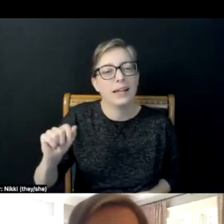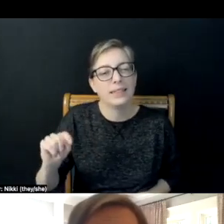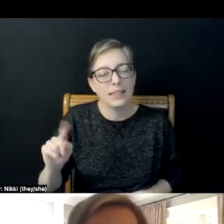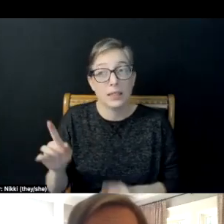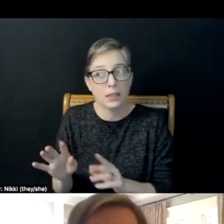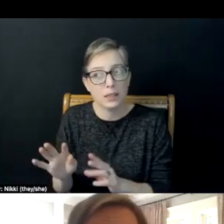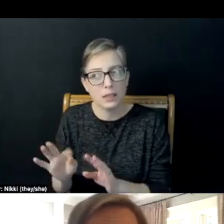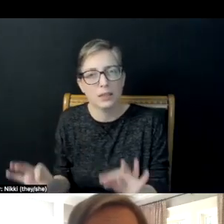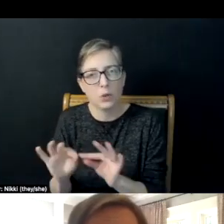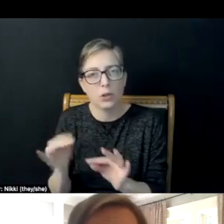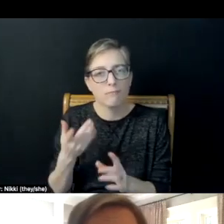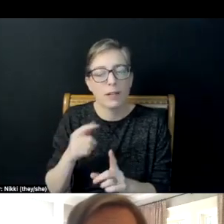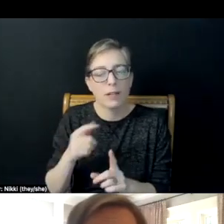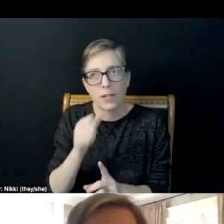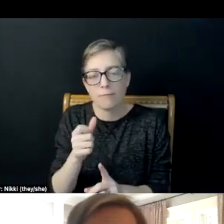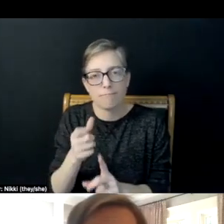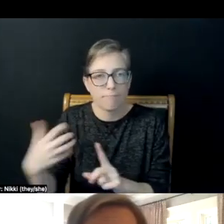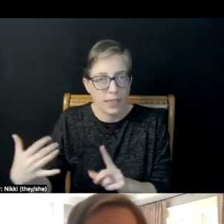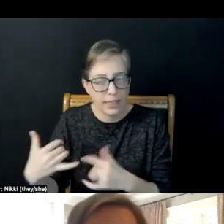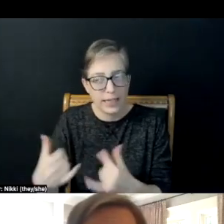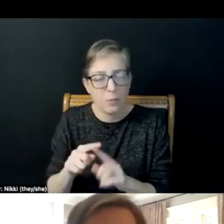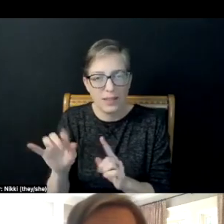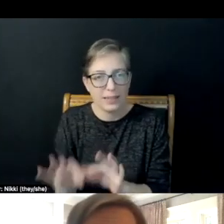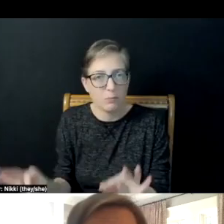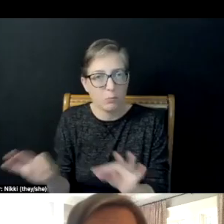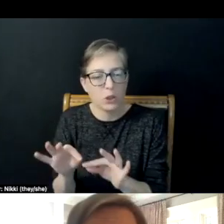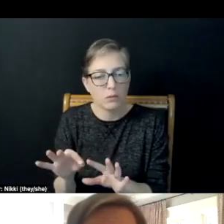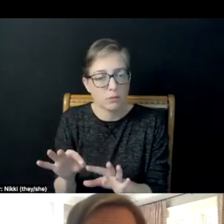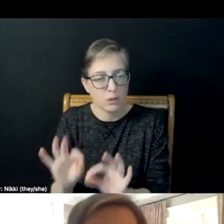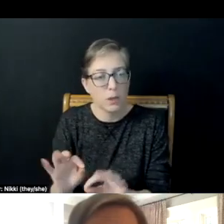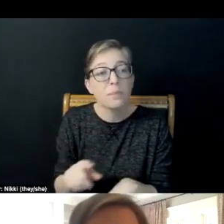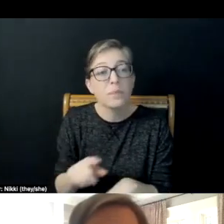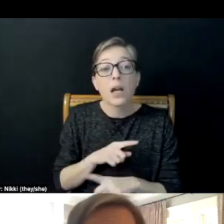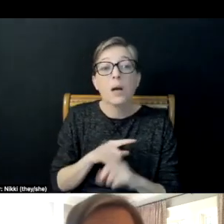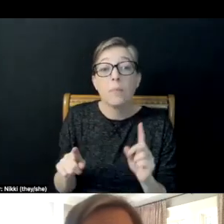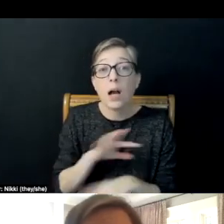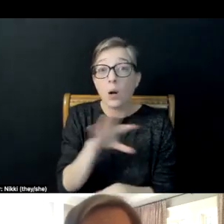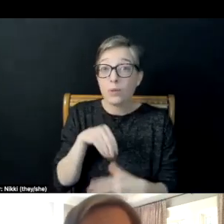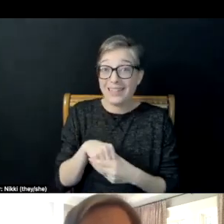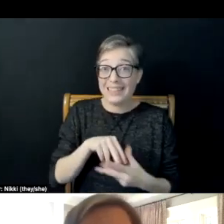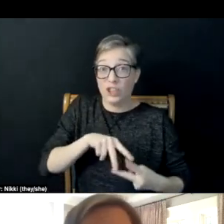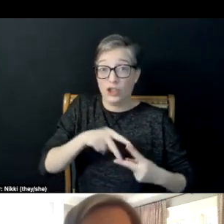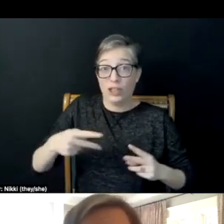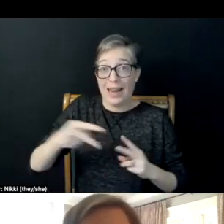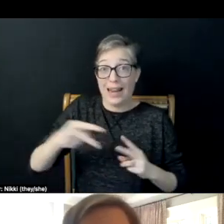able to do is demonstrate that even among genetic counseling counselors, that there was a bias towards ability.